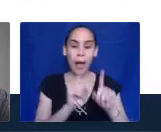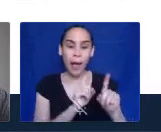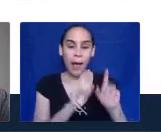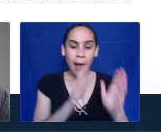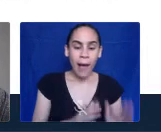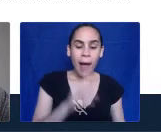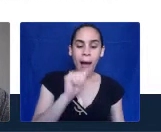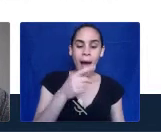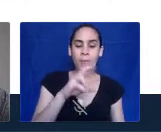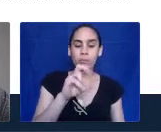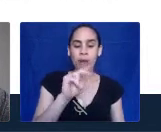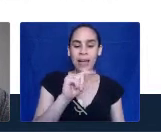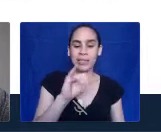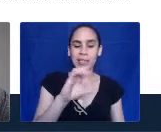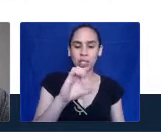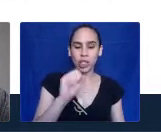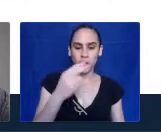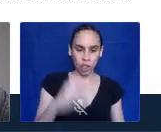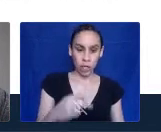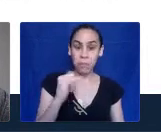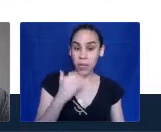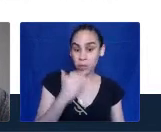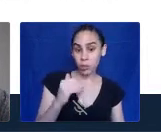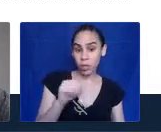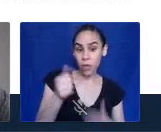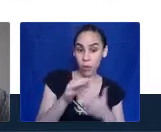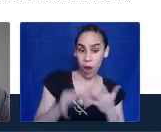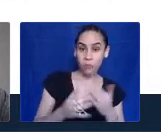um but that is one way of tackling it um but yeah this is a very common problem a lot of people who